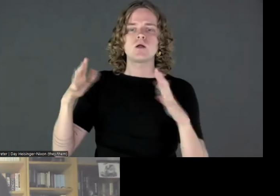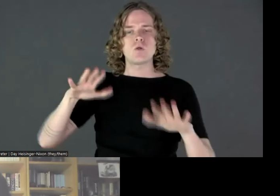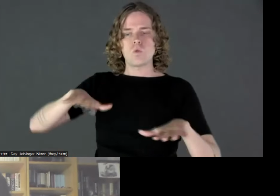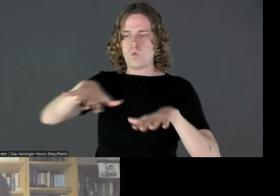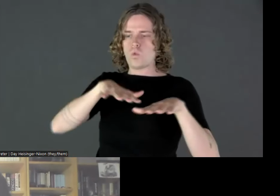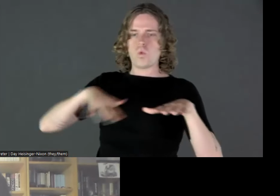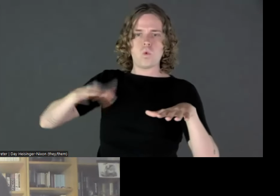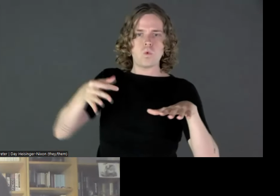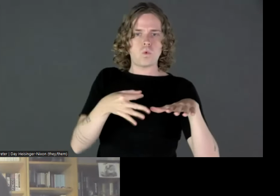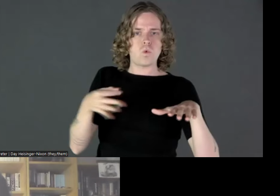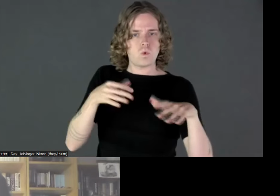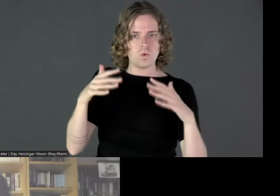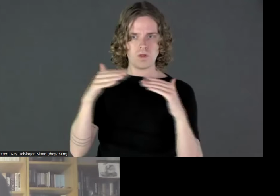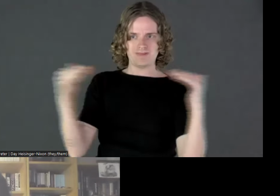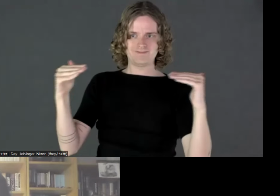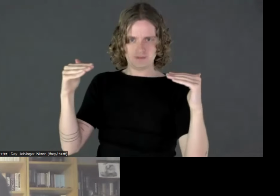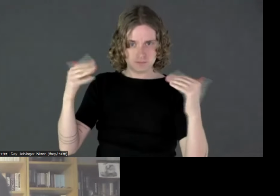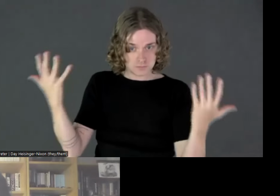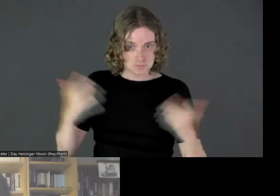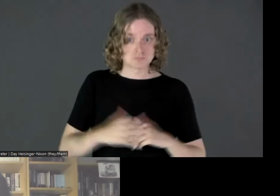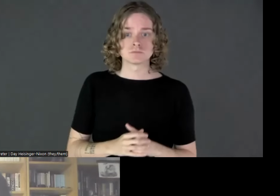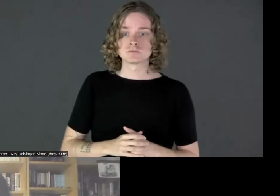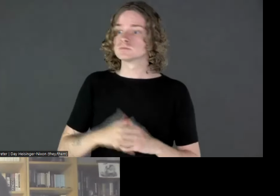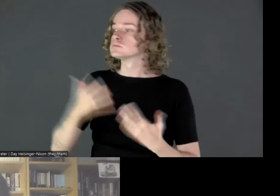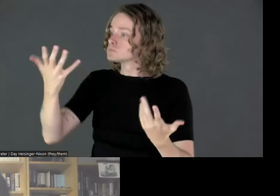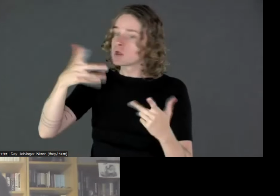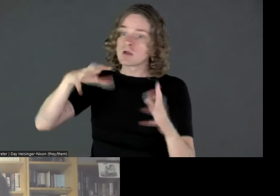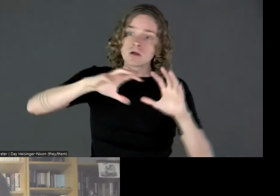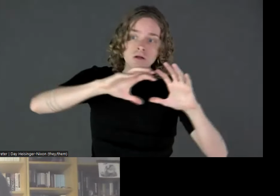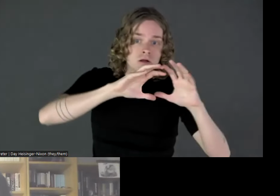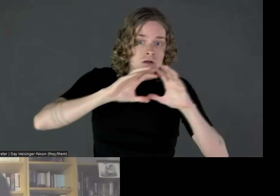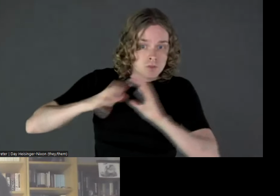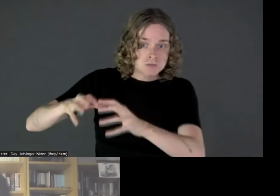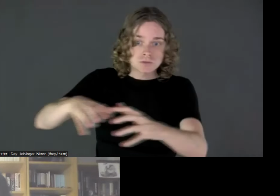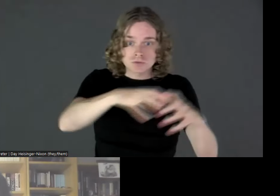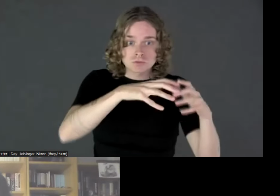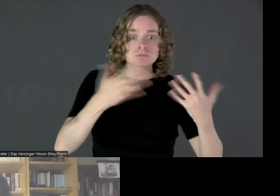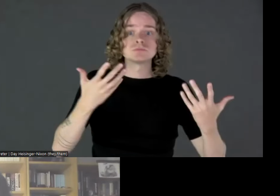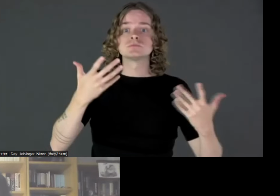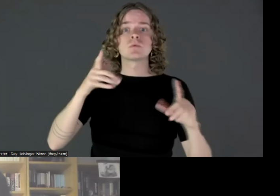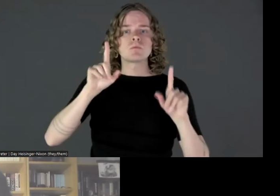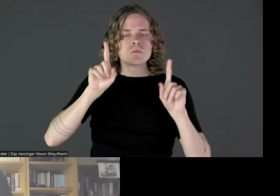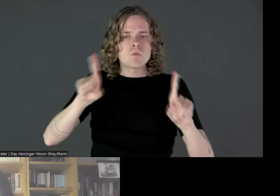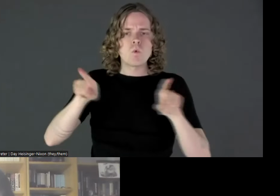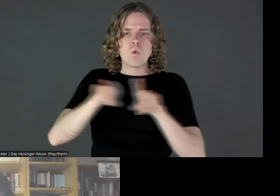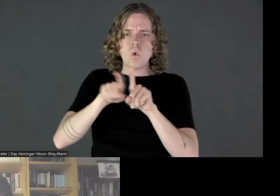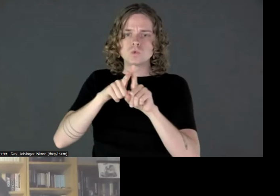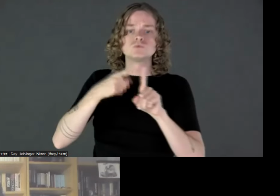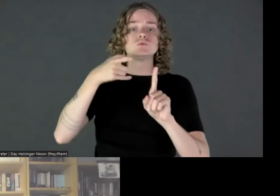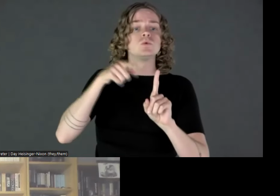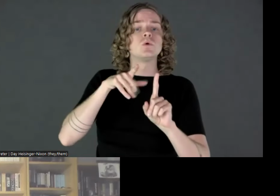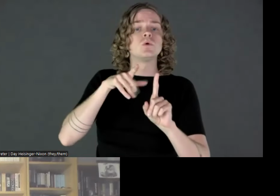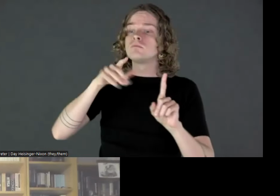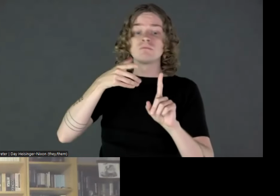But also towards other clusters when it is beyond the protection cluster. And how